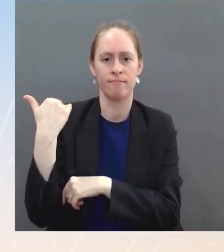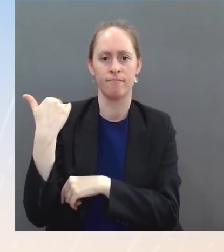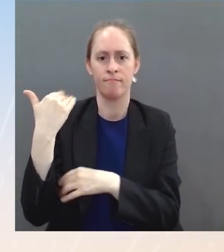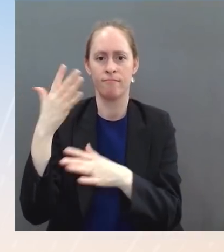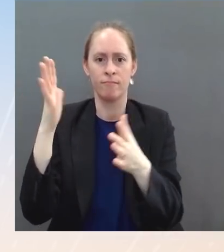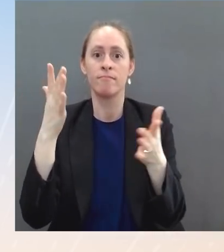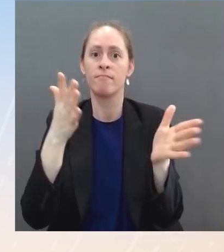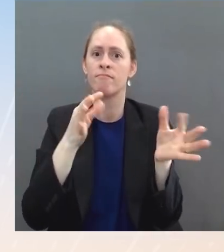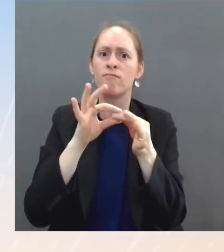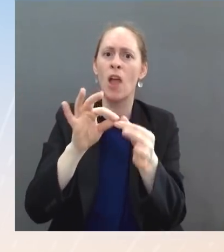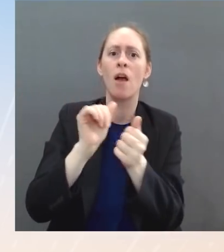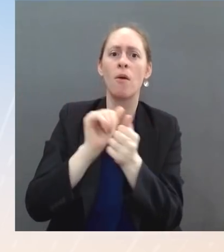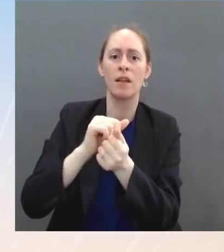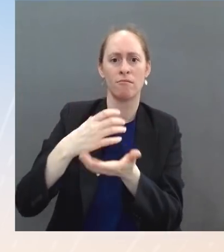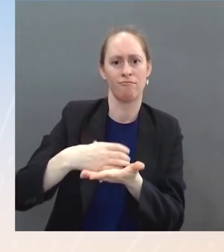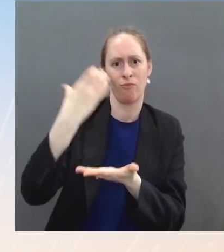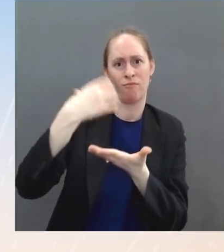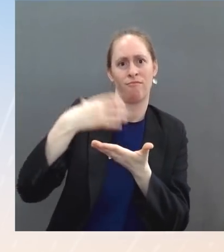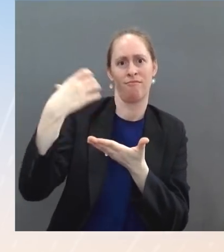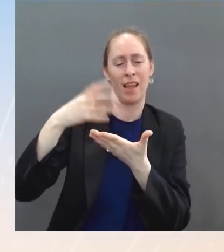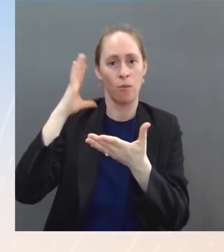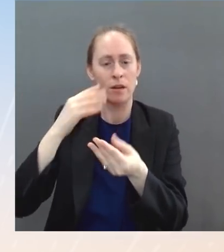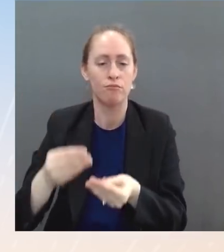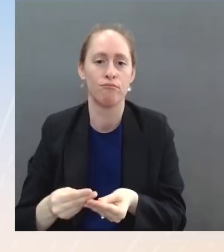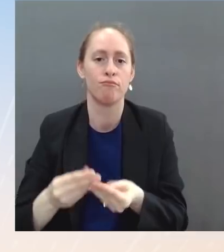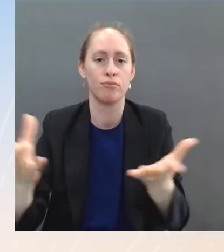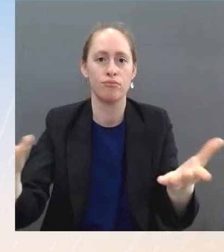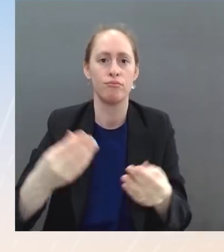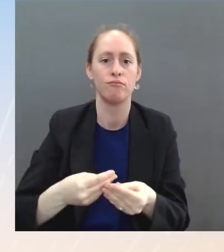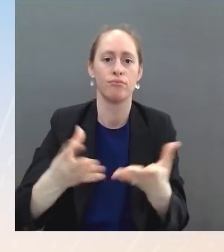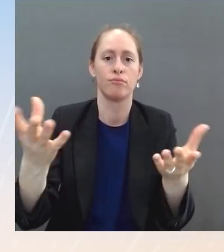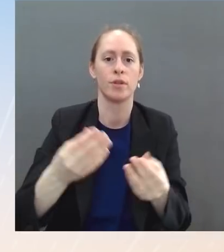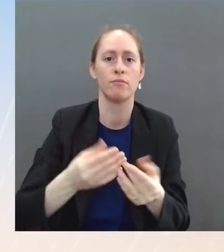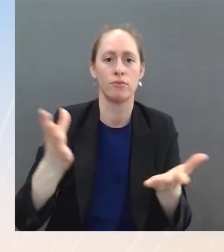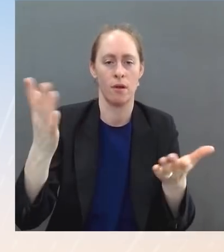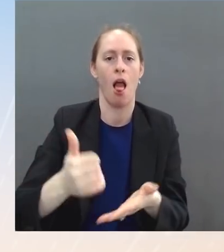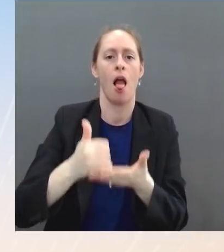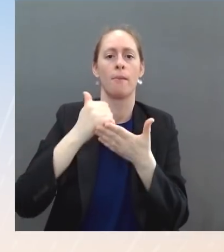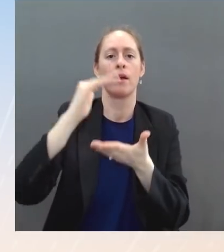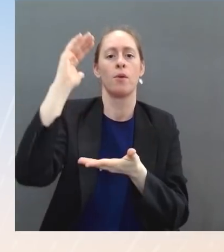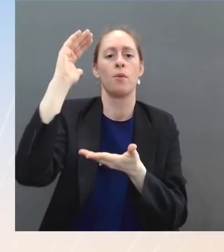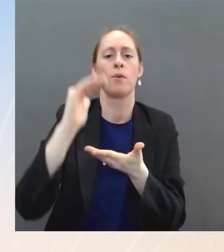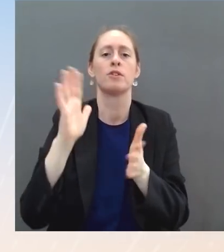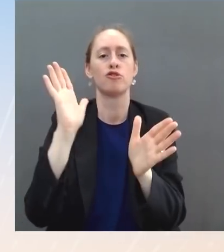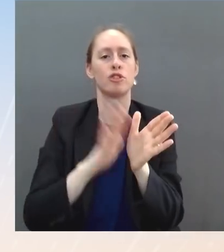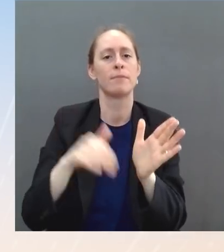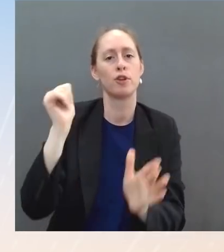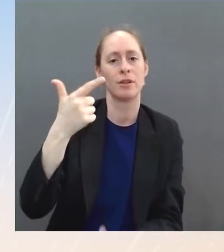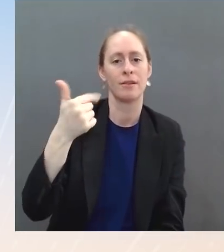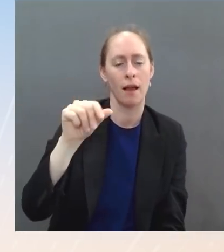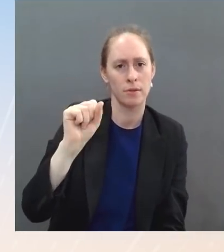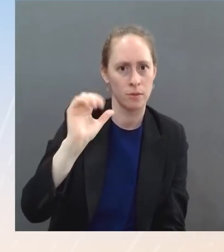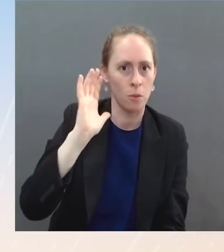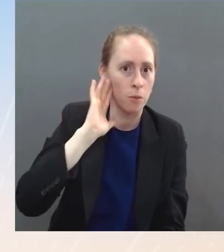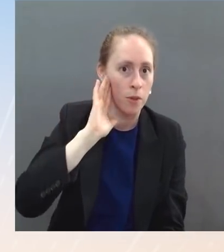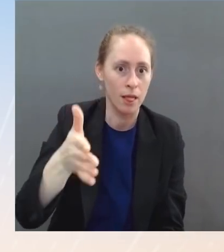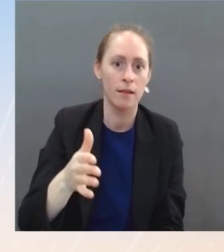and the price of oil come down by several dollars, is an effort to bring down costs that are impacting people's checkbook, pocketbooks -- checkbook, et cetera.